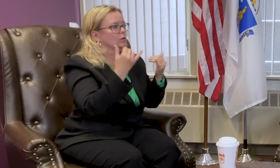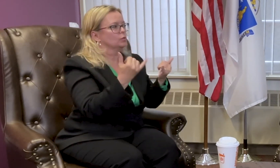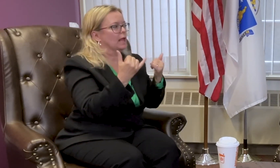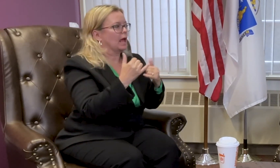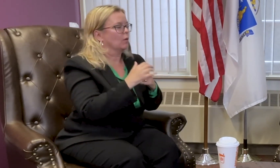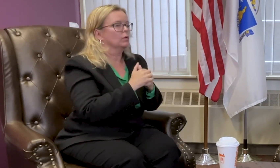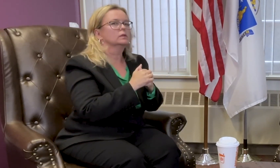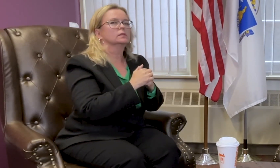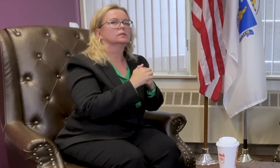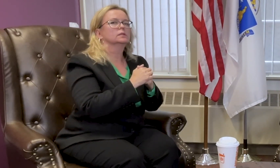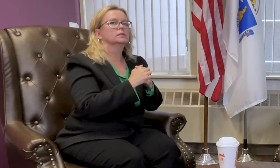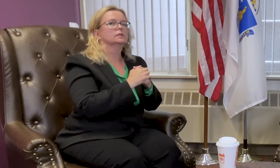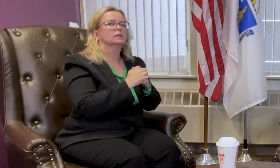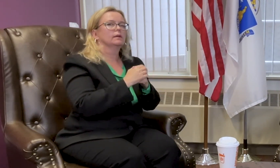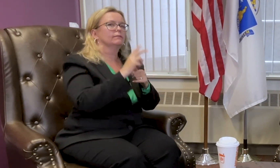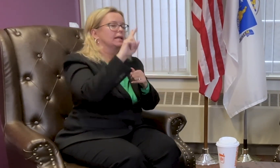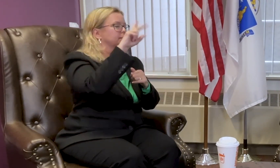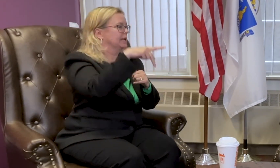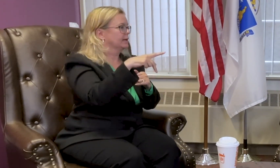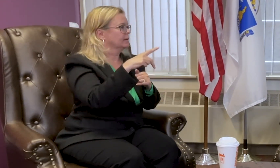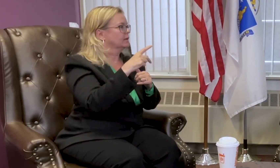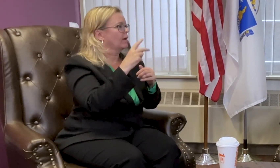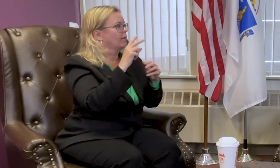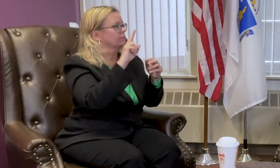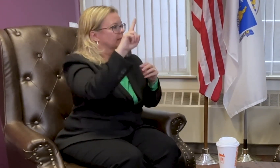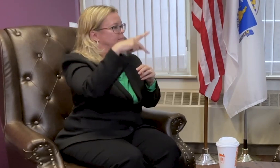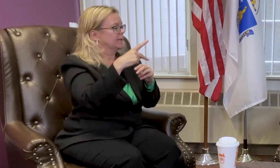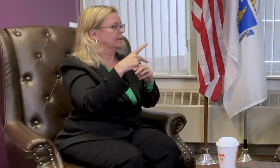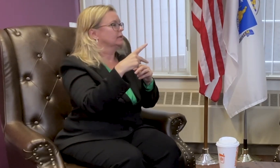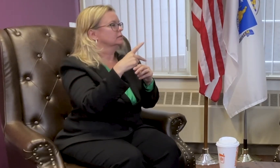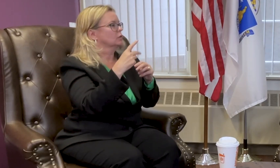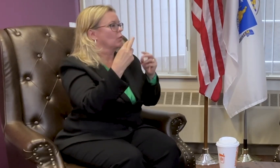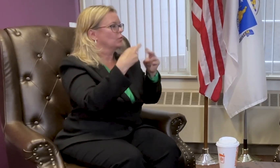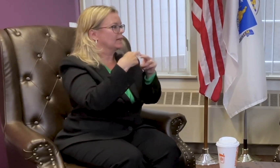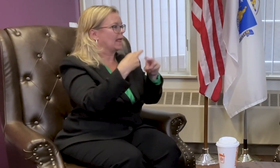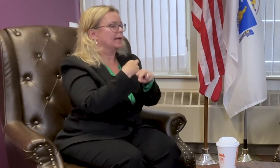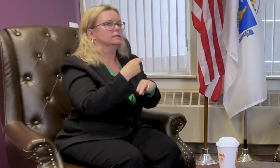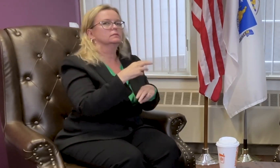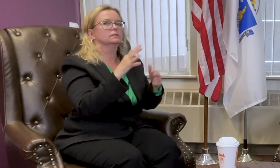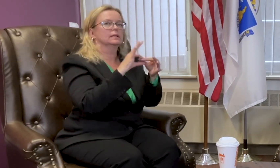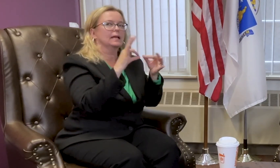video relay service, and relay captioning services revolutionized the workplace for Deaf and